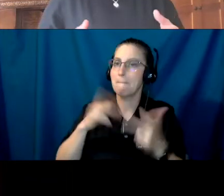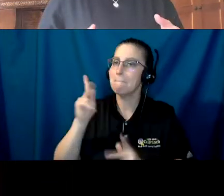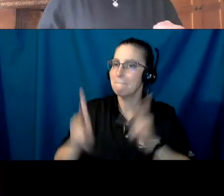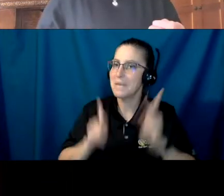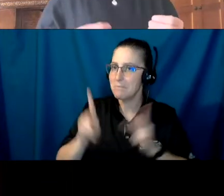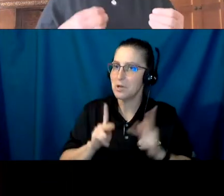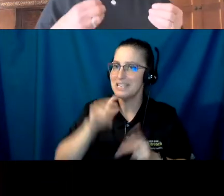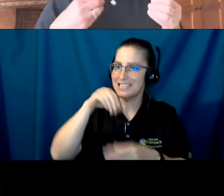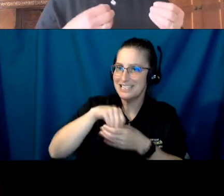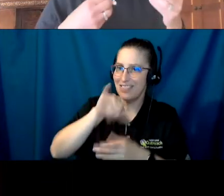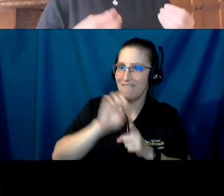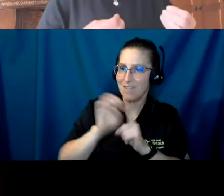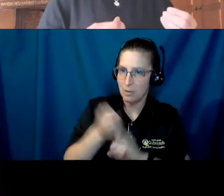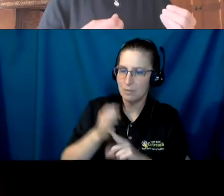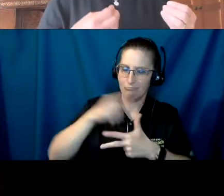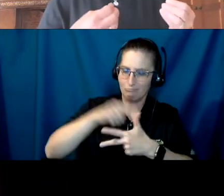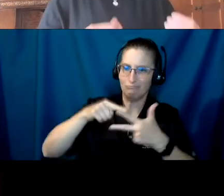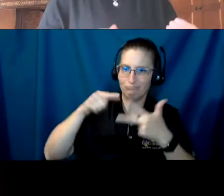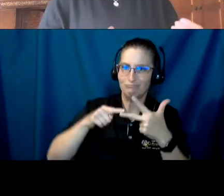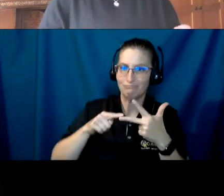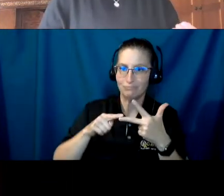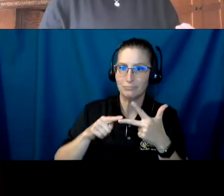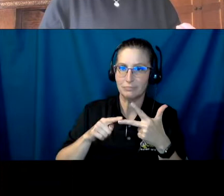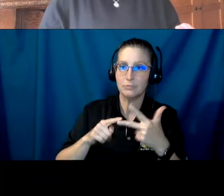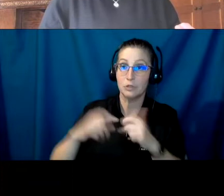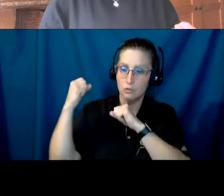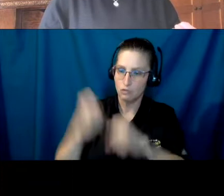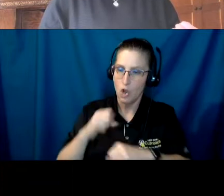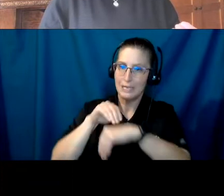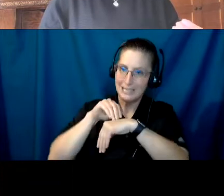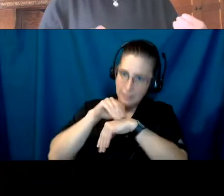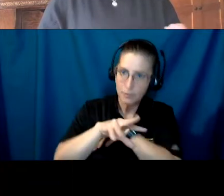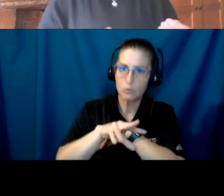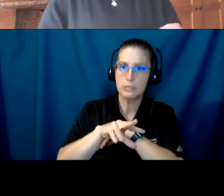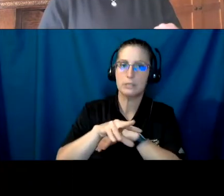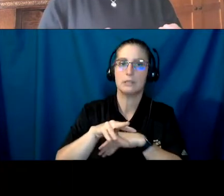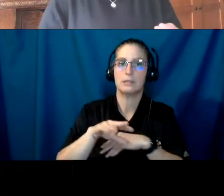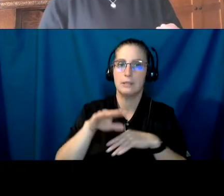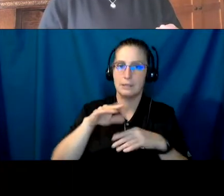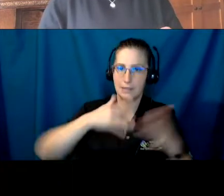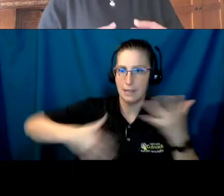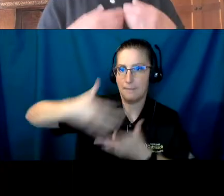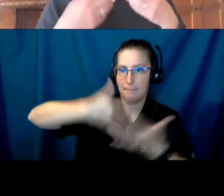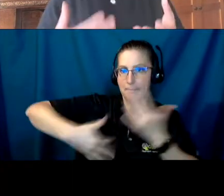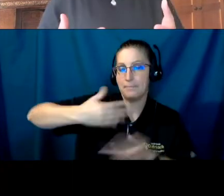so so these will all have a strong influence on the interactions that occur, and the quality